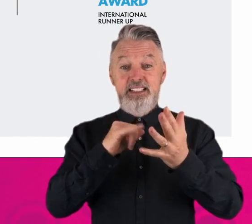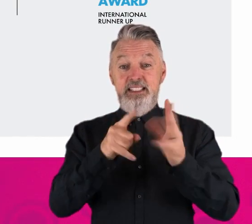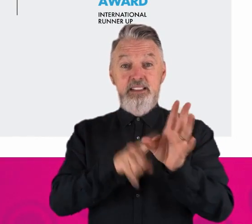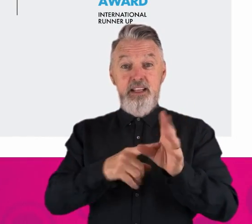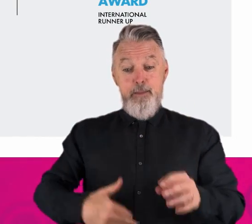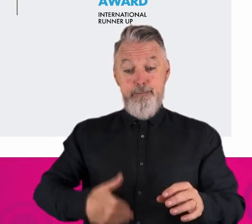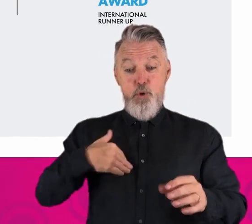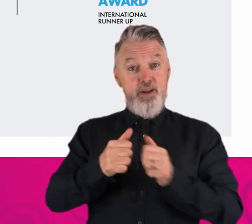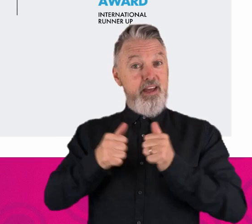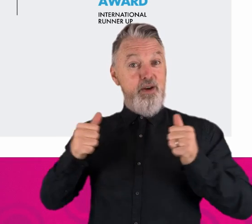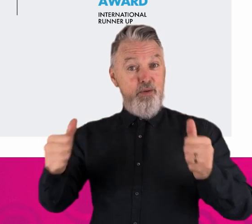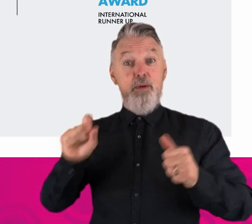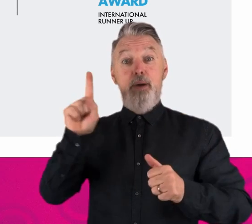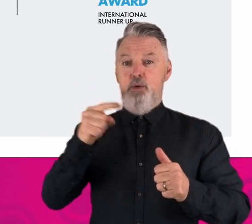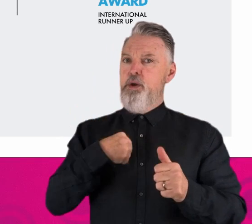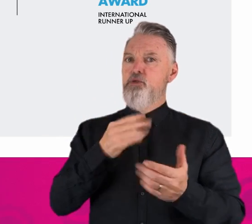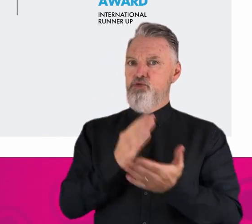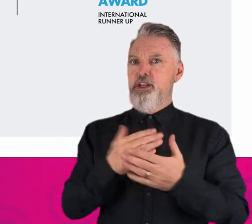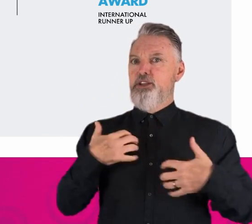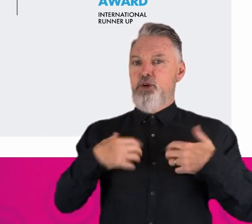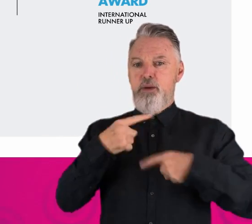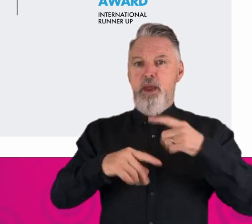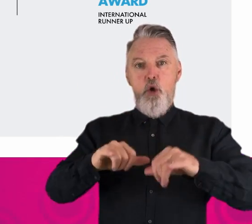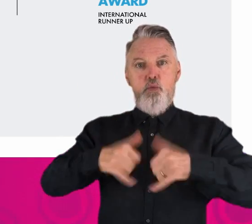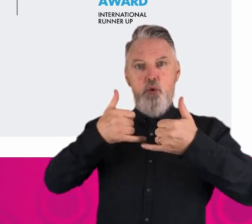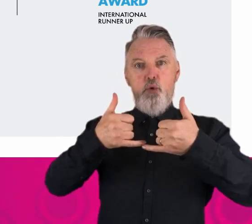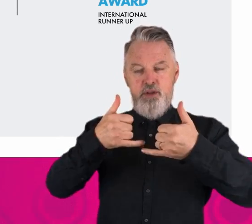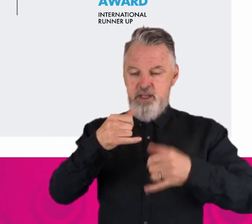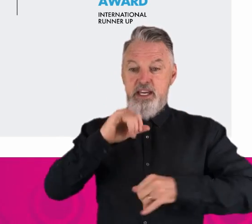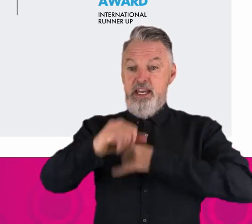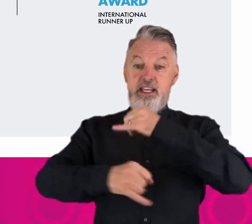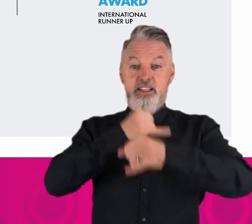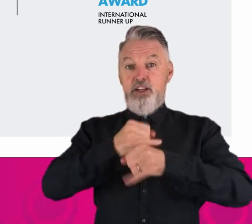is the design awards we've won including the international runner up of the James Dyson award.